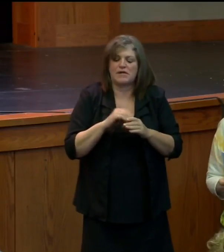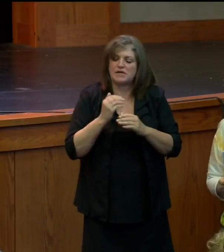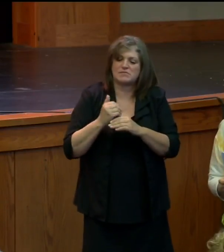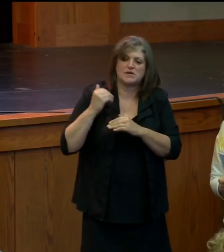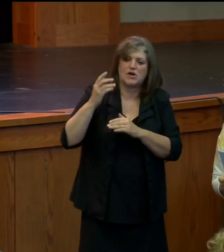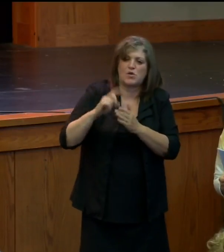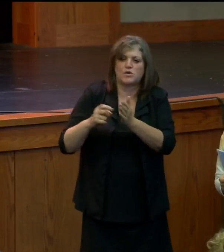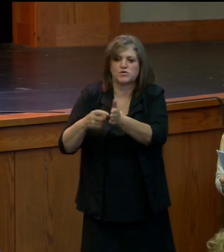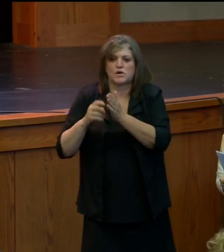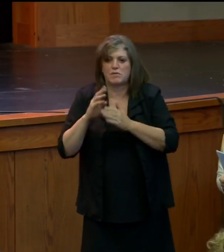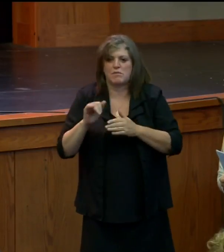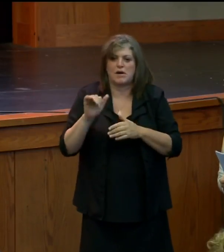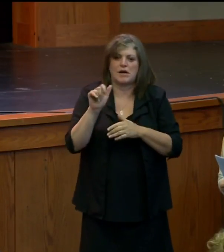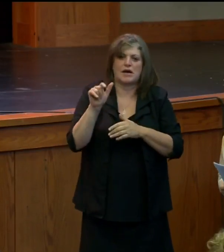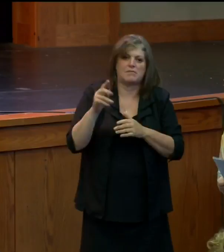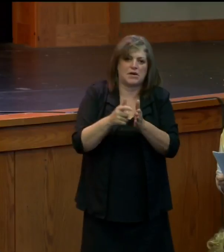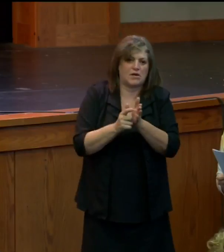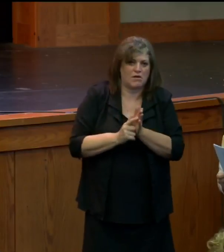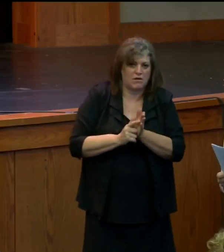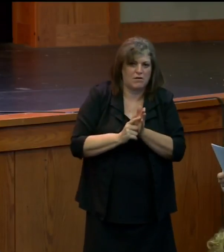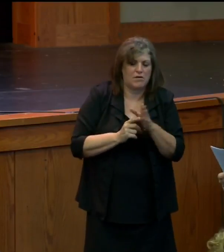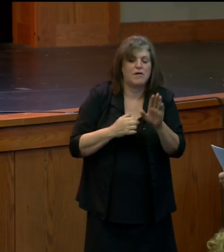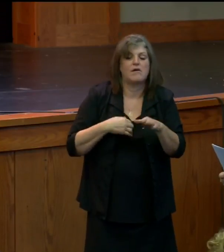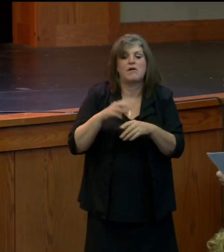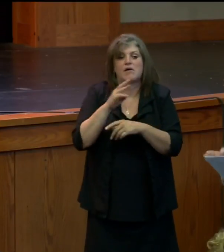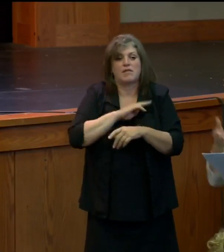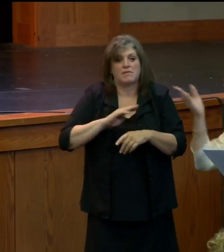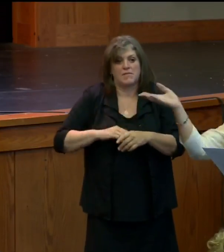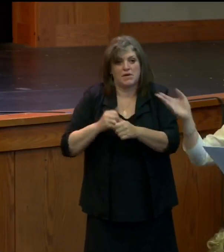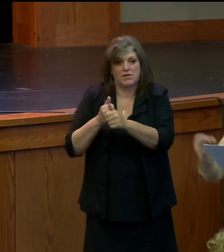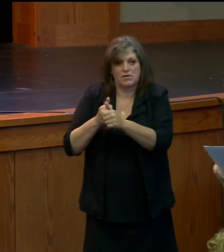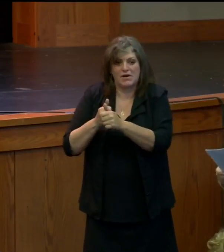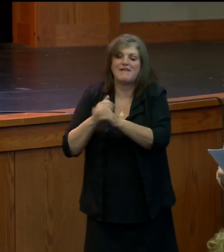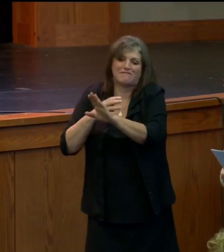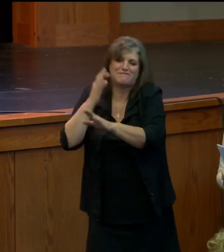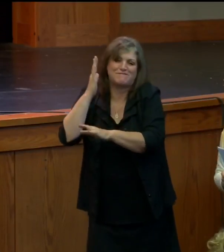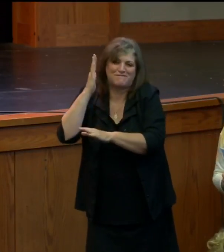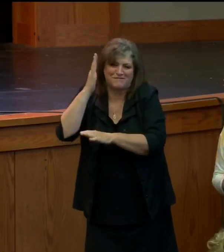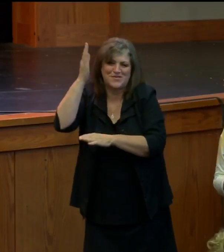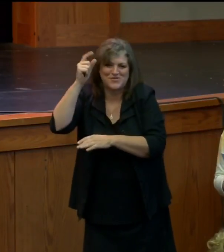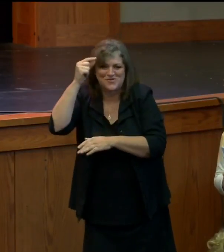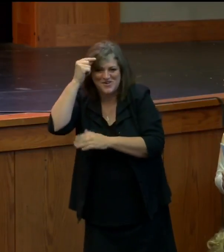IS REQUIRED BY ADMINISTRATIVE LAW. THE MAYOR, TOO, AND FUTURE GOVERNMENT INVITES CITIZENS TO